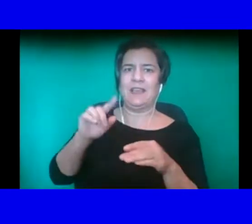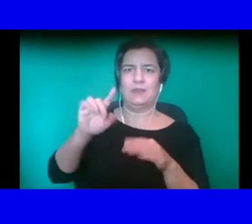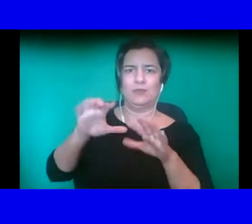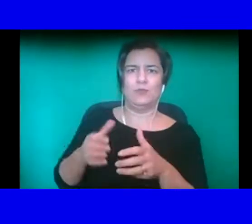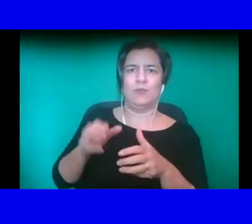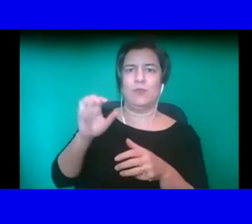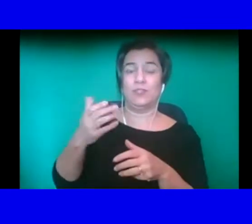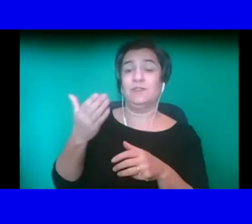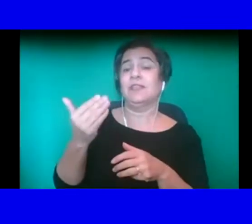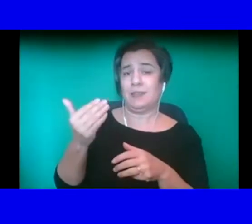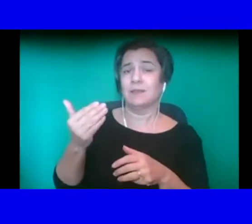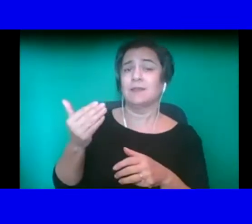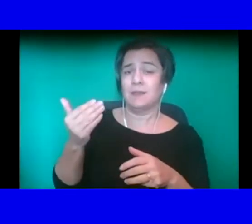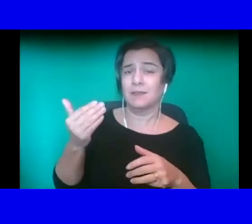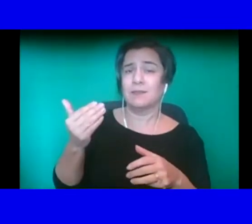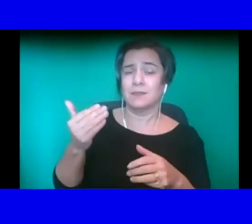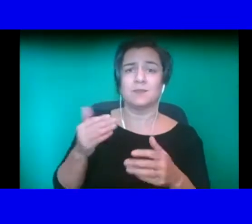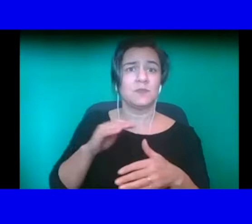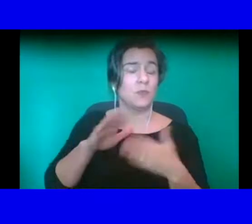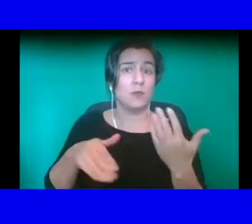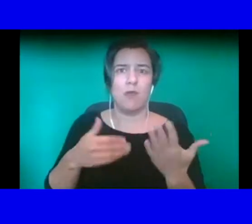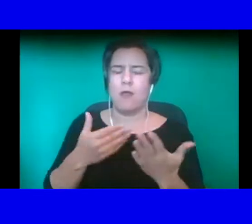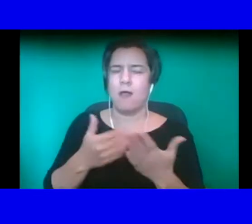So, this is -- we're all working on trying to come